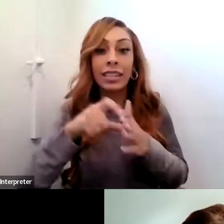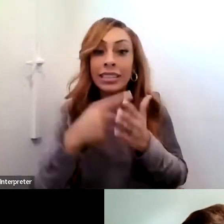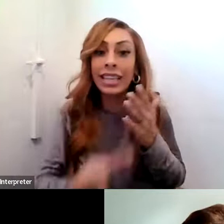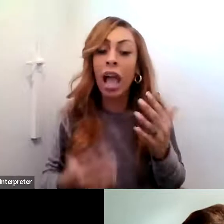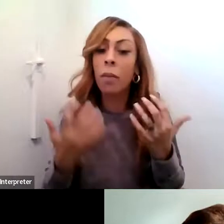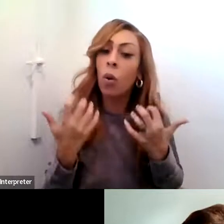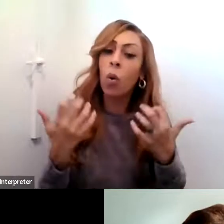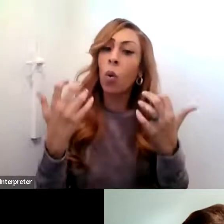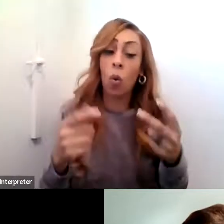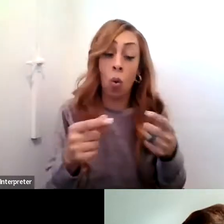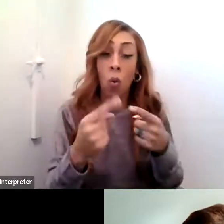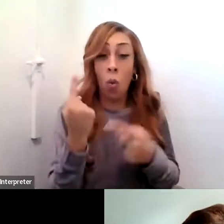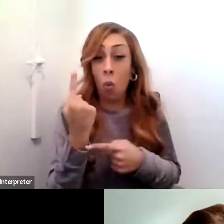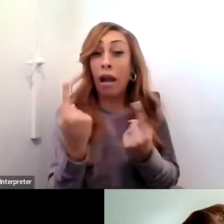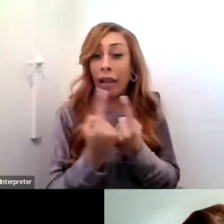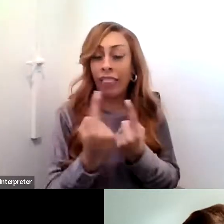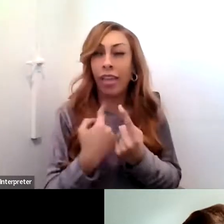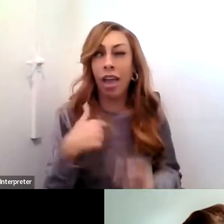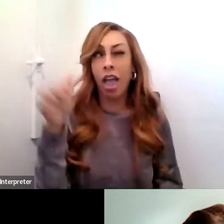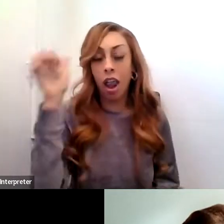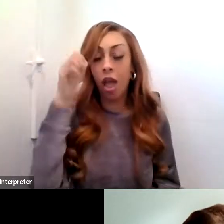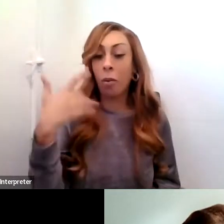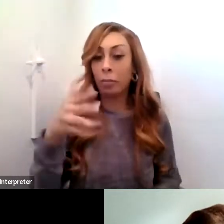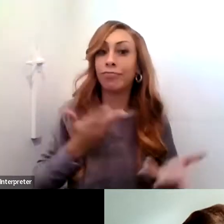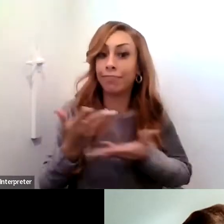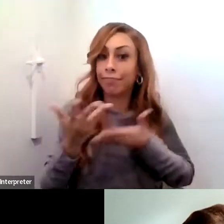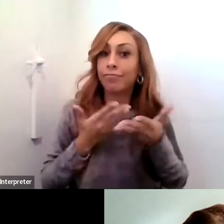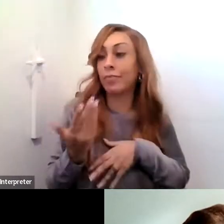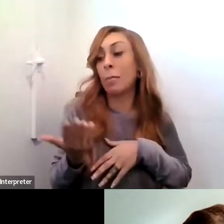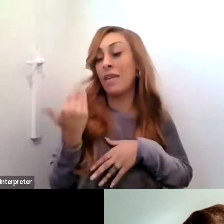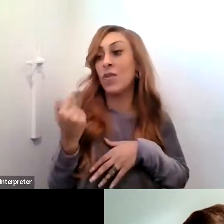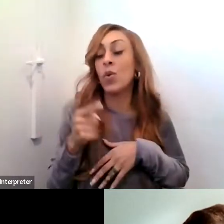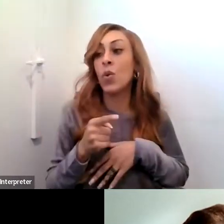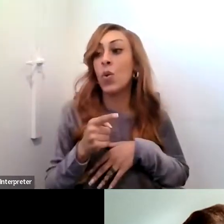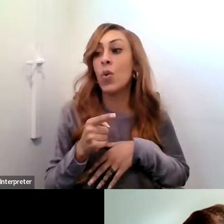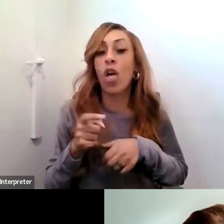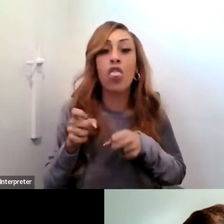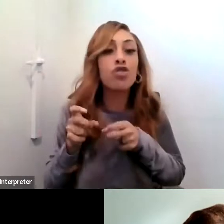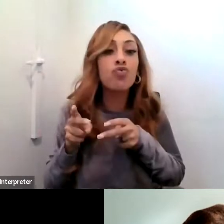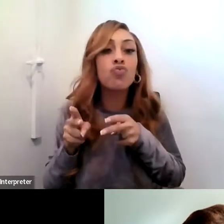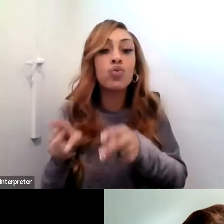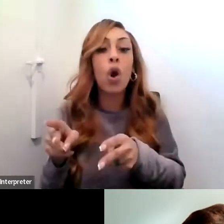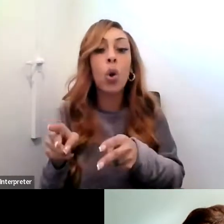and there's one in particular here I know that we have talked about before as well, in terms of the route to accessing the work,